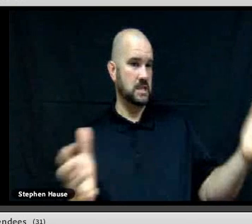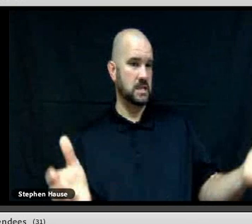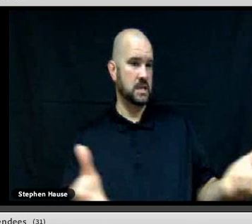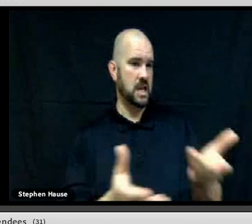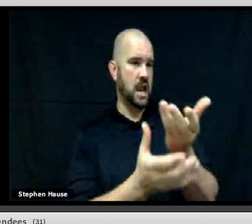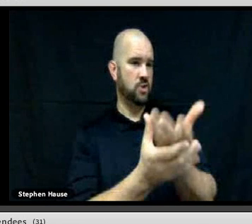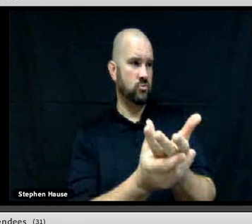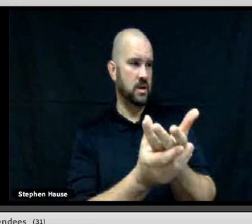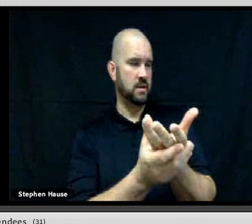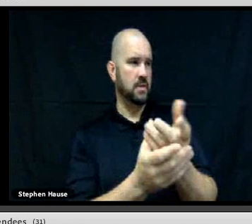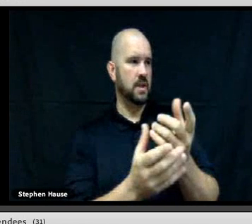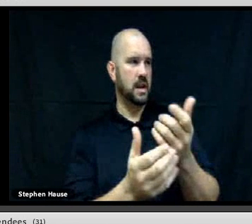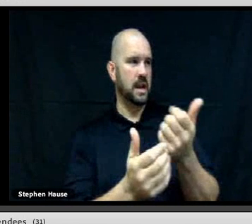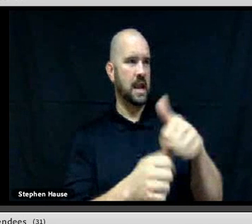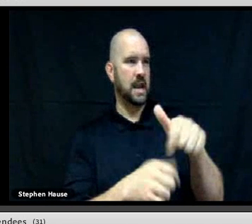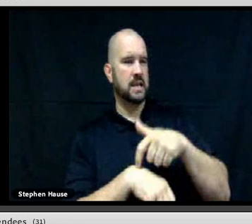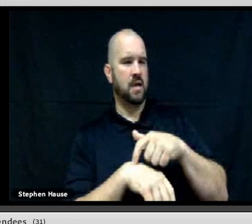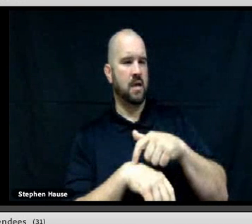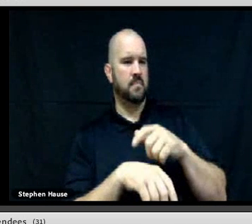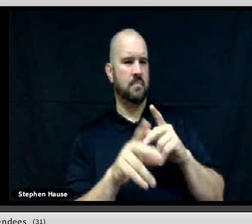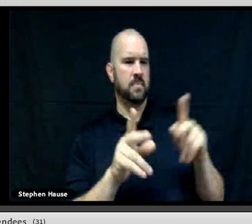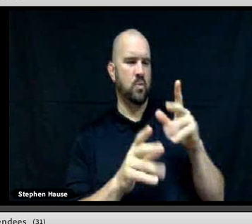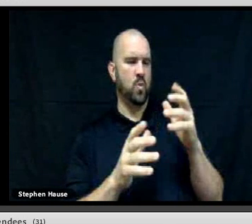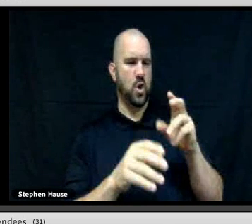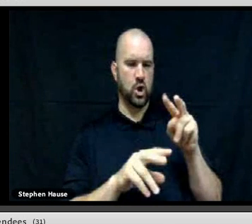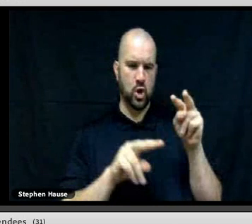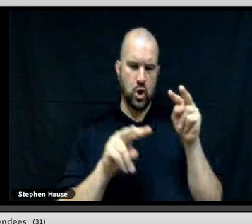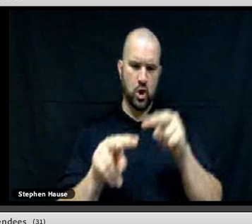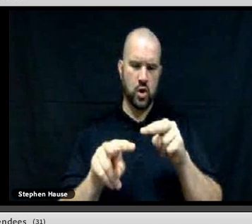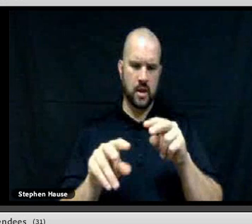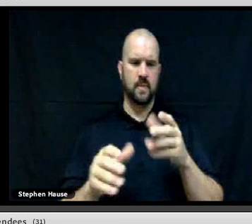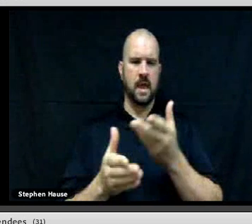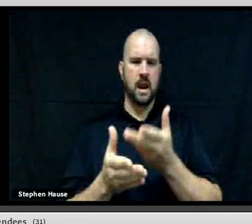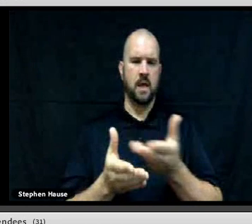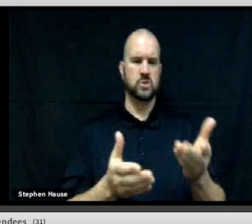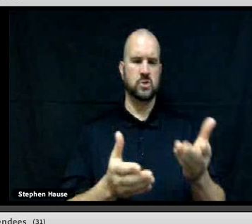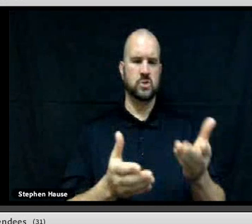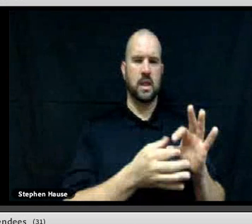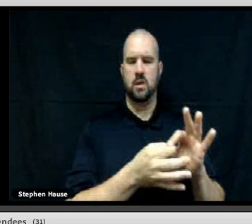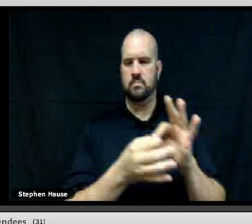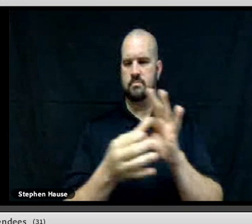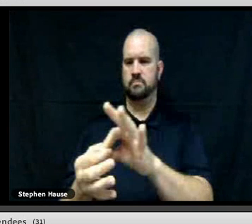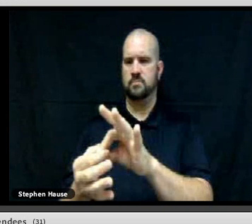they're directed to where the object resides. And I'm currently looking into a project